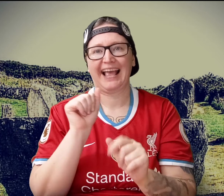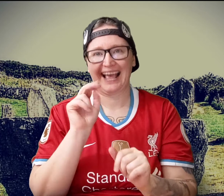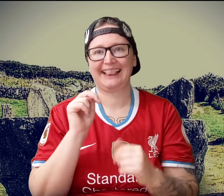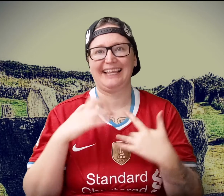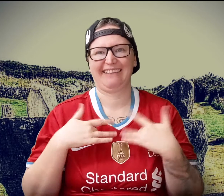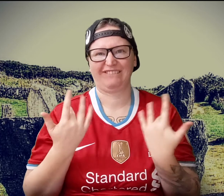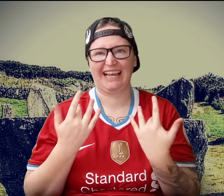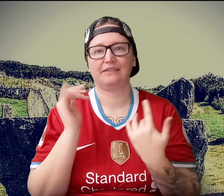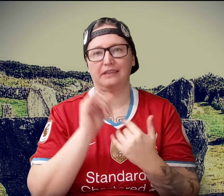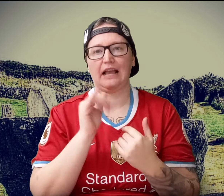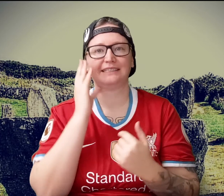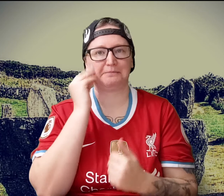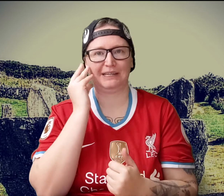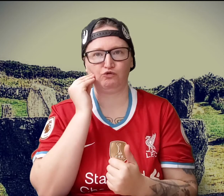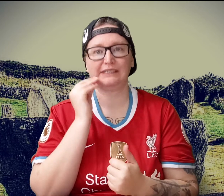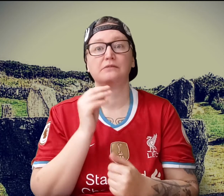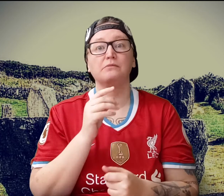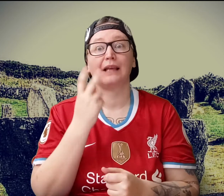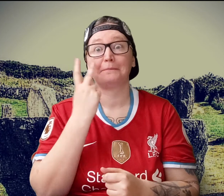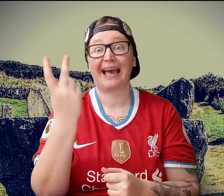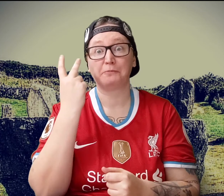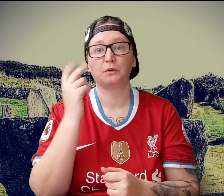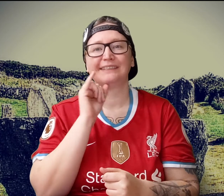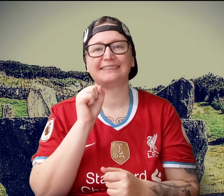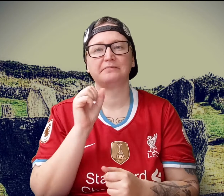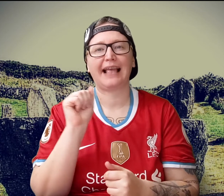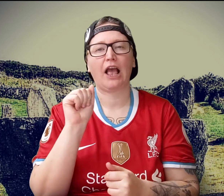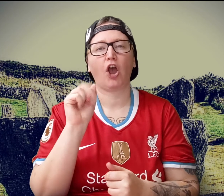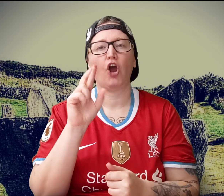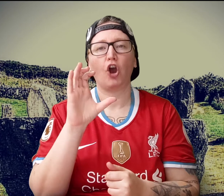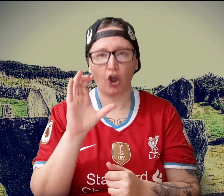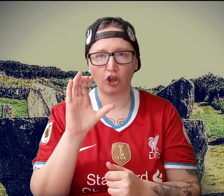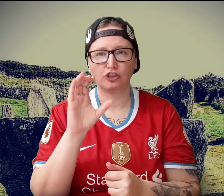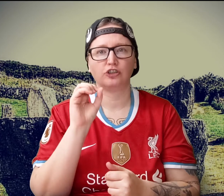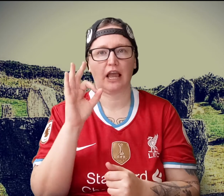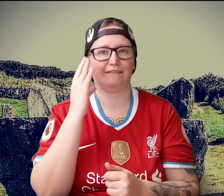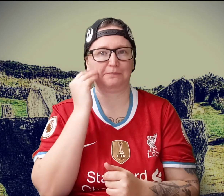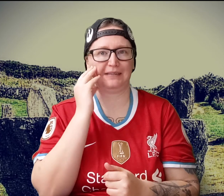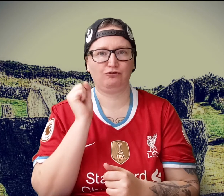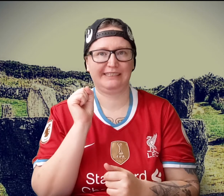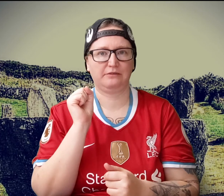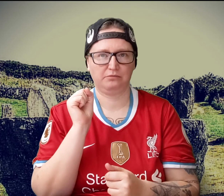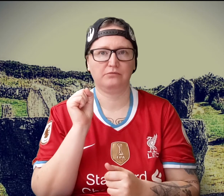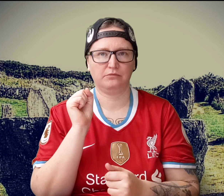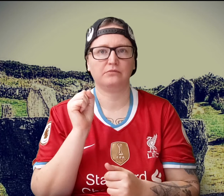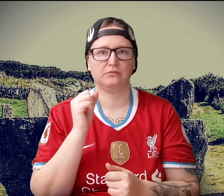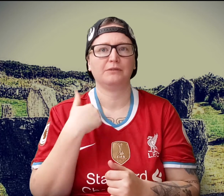important is at that event you have an experience and then the memory is an arc of the experience